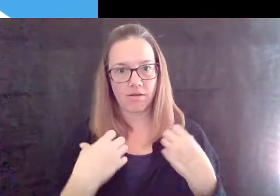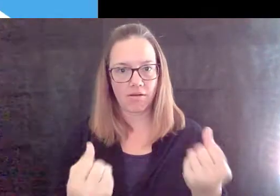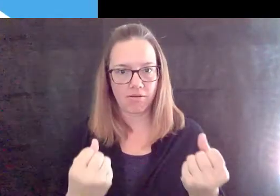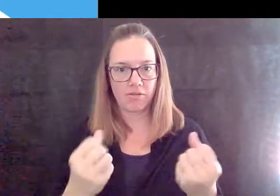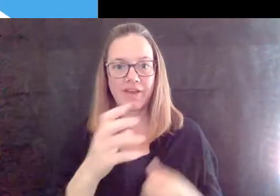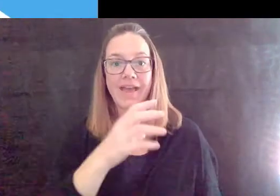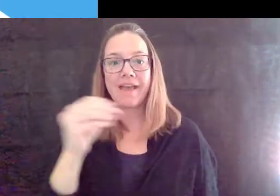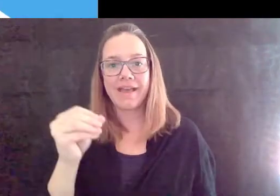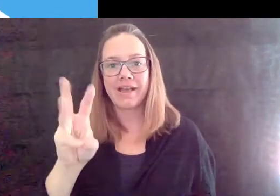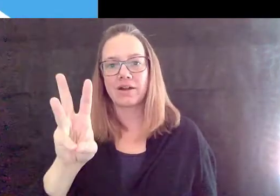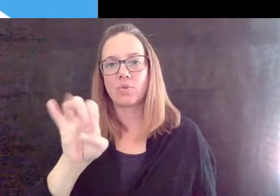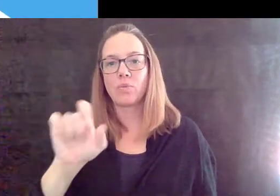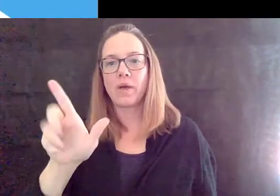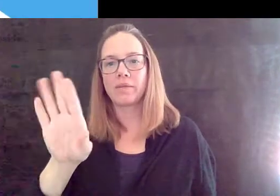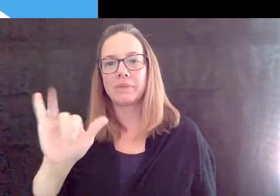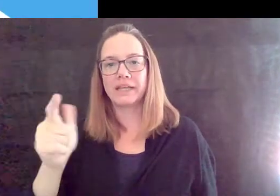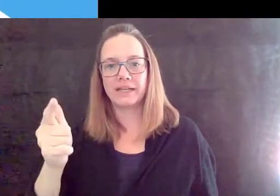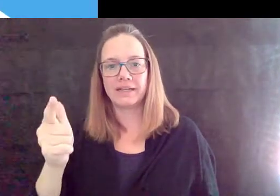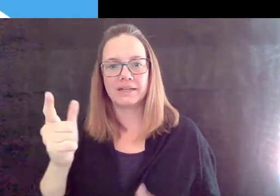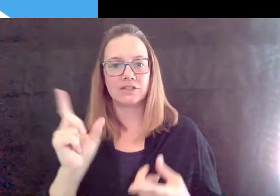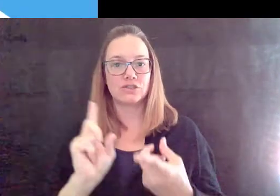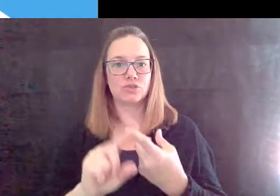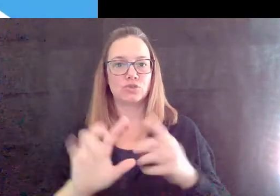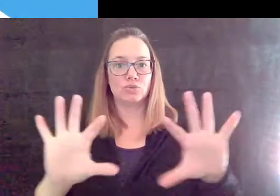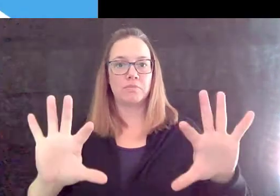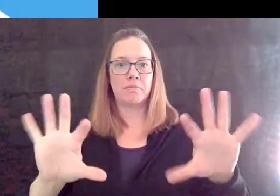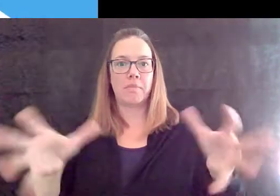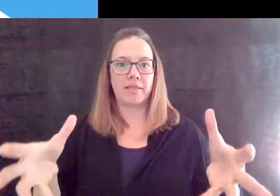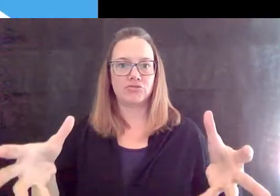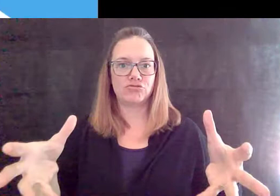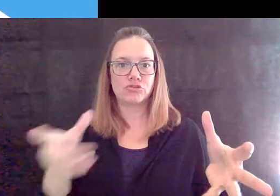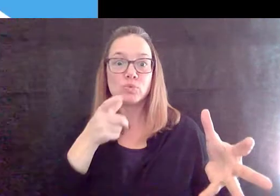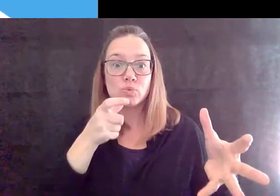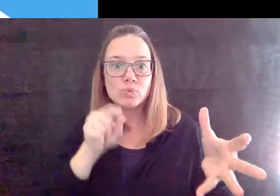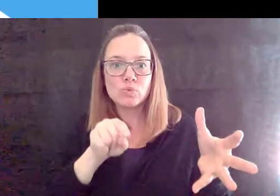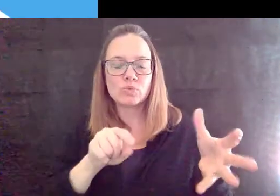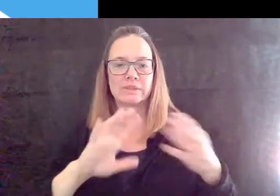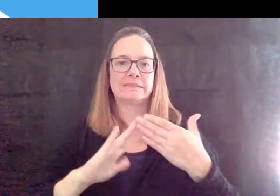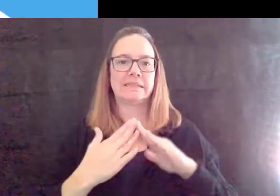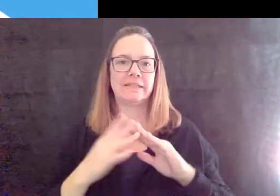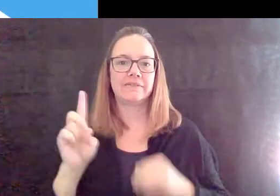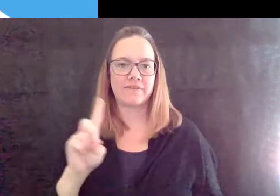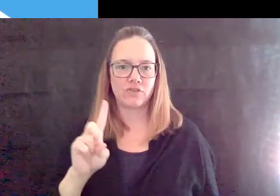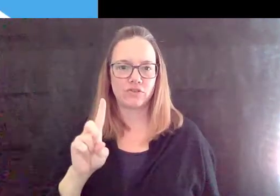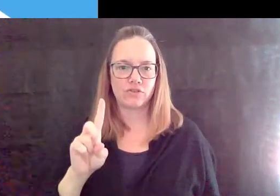and well-being to a population right, in this case, the city of Denver.